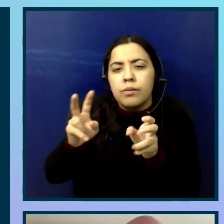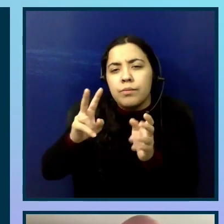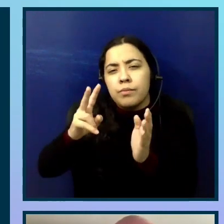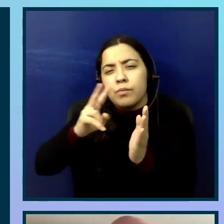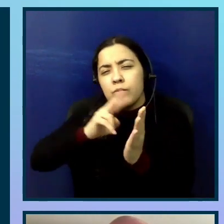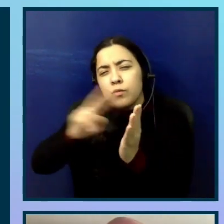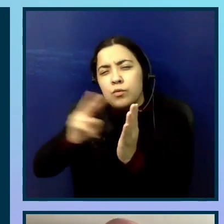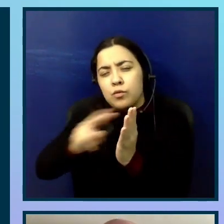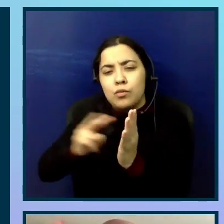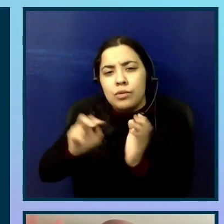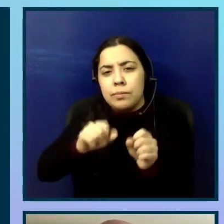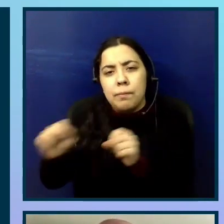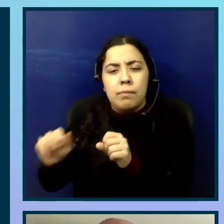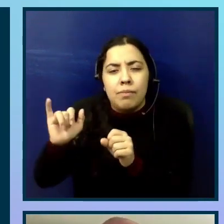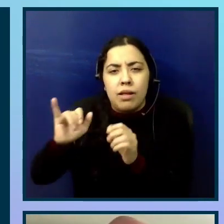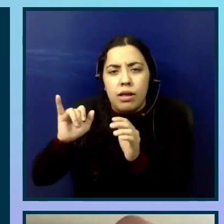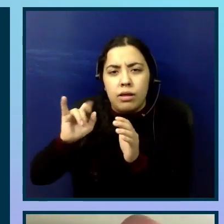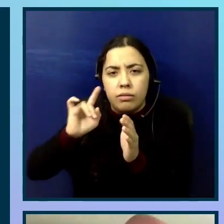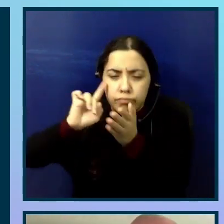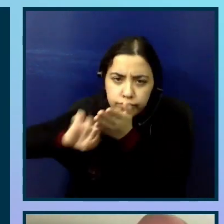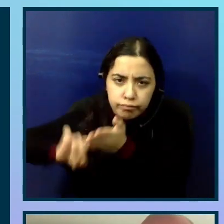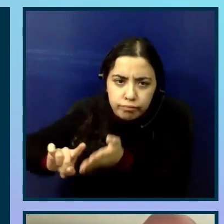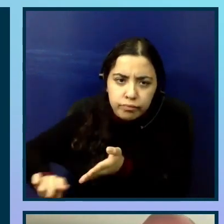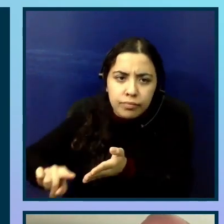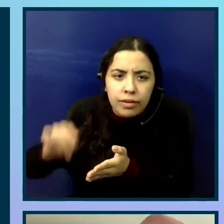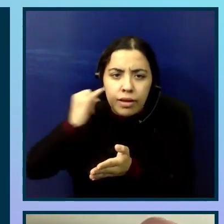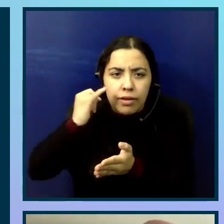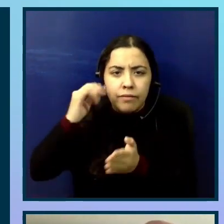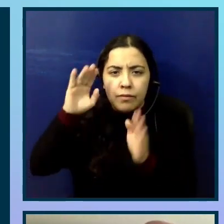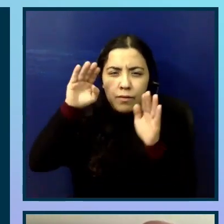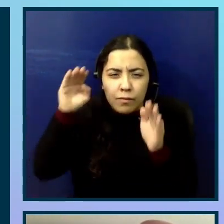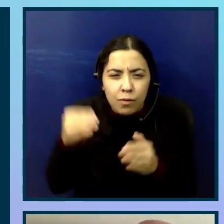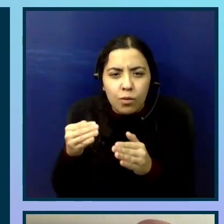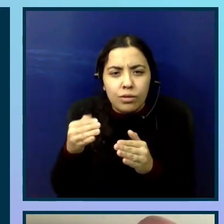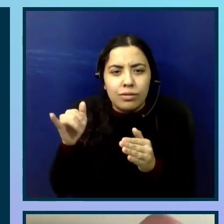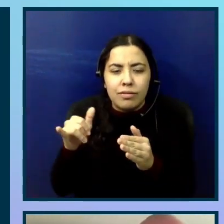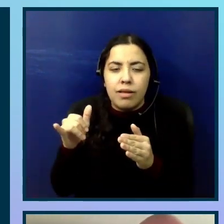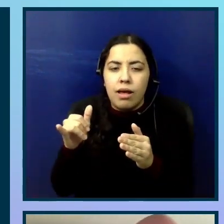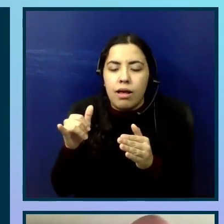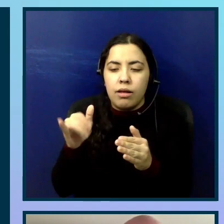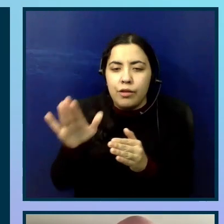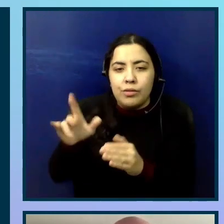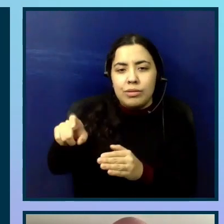And if you start focusing on that it's not about medical and it becomes much more difficult